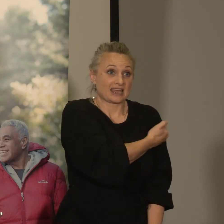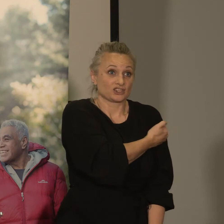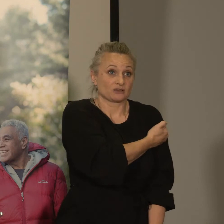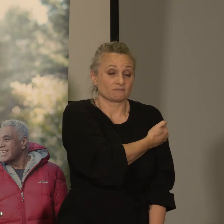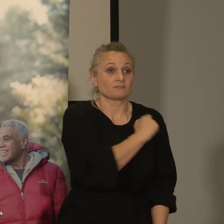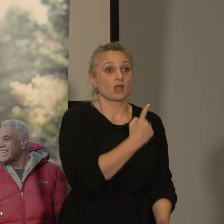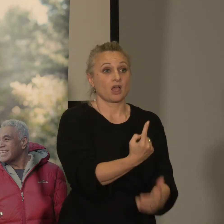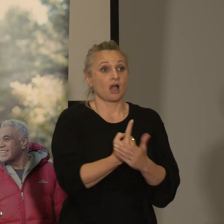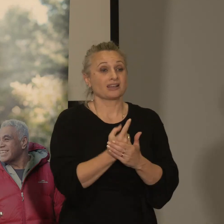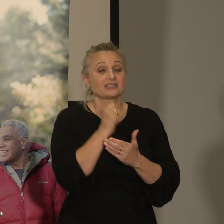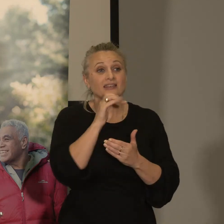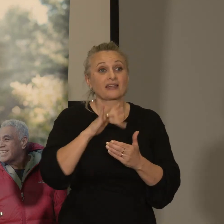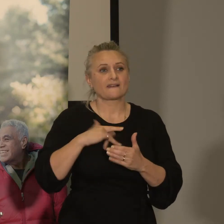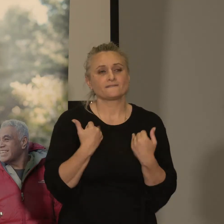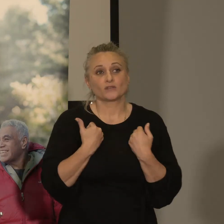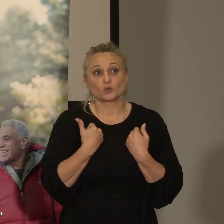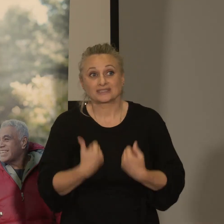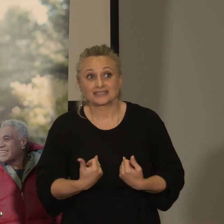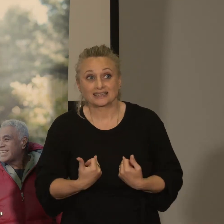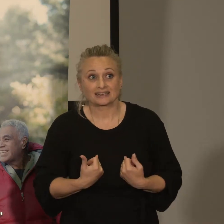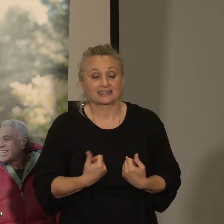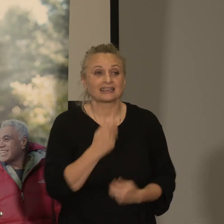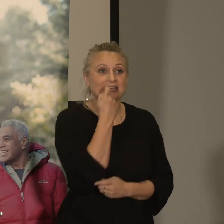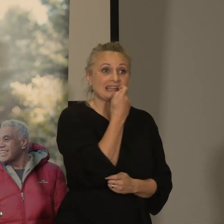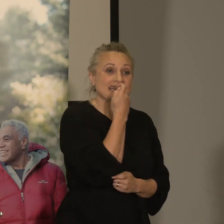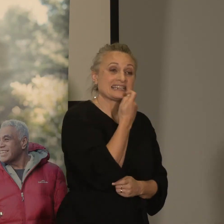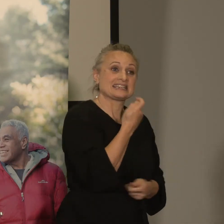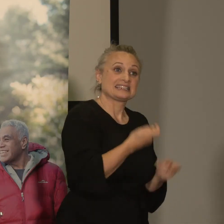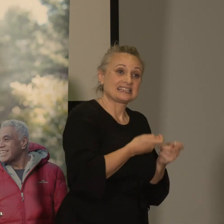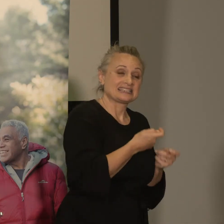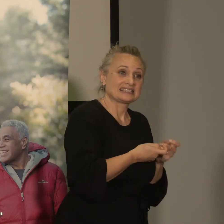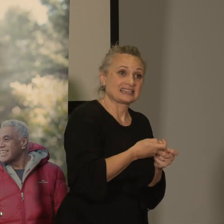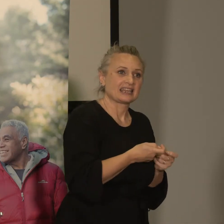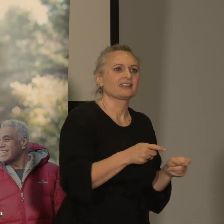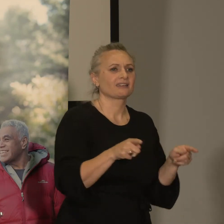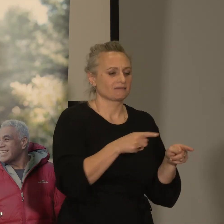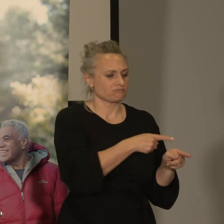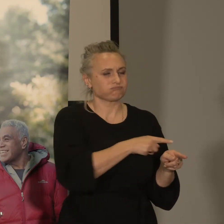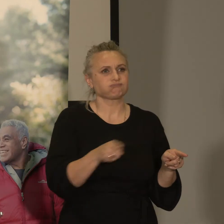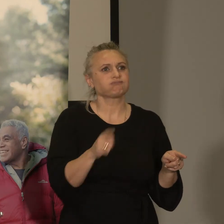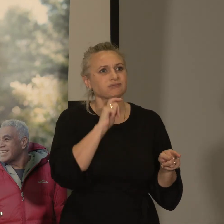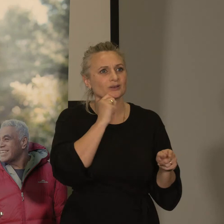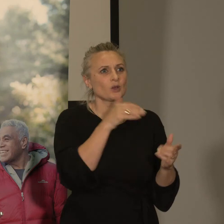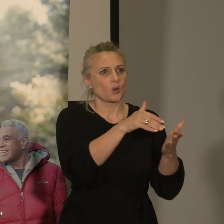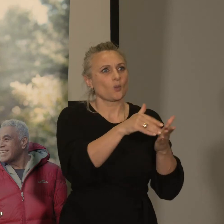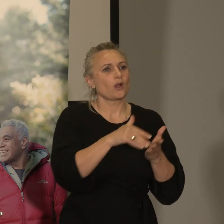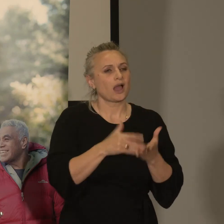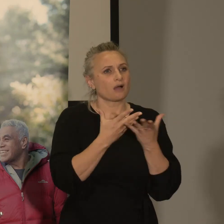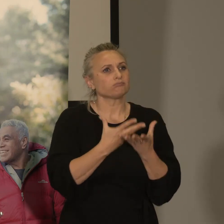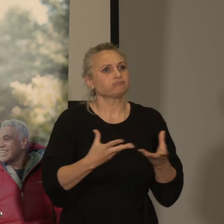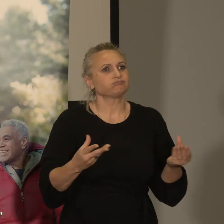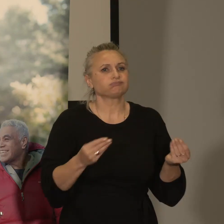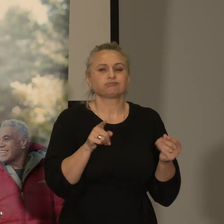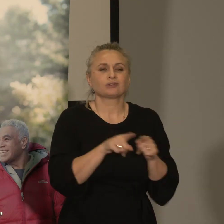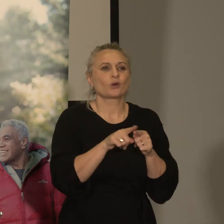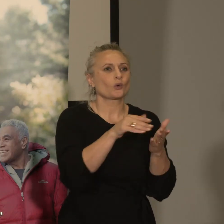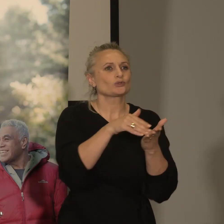self reporting results, these public health measures which have served us well, and will